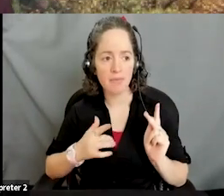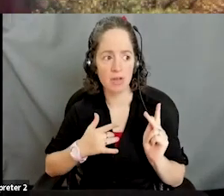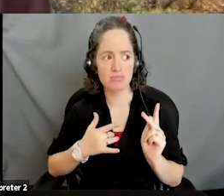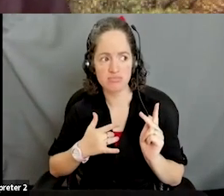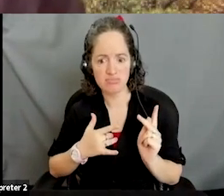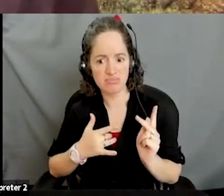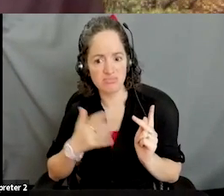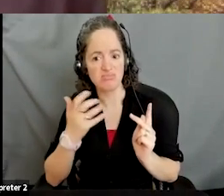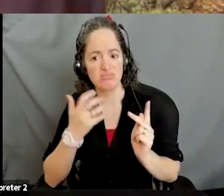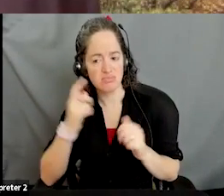From our seat,